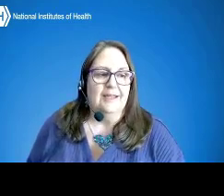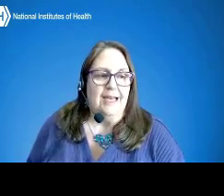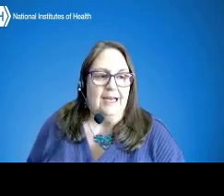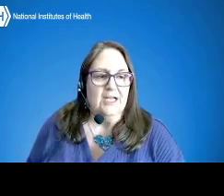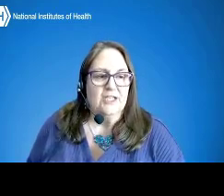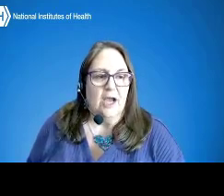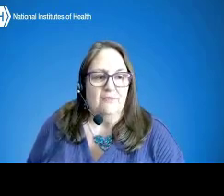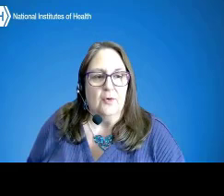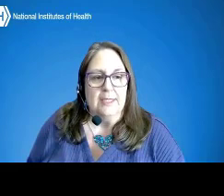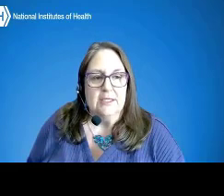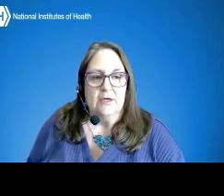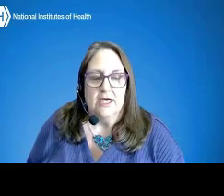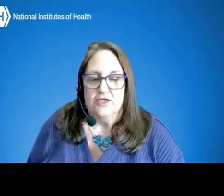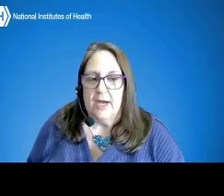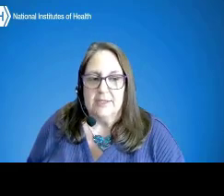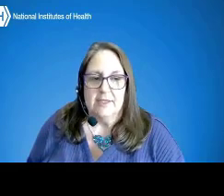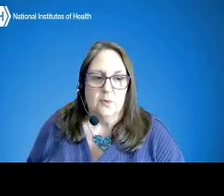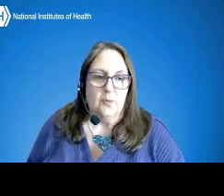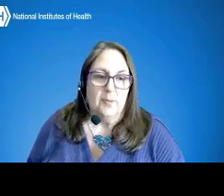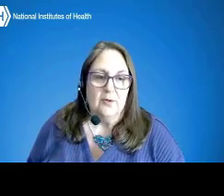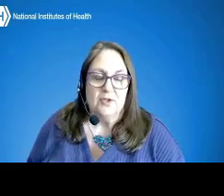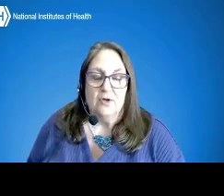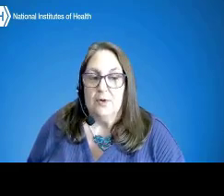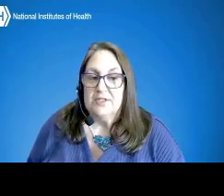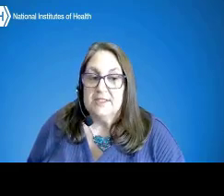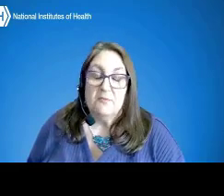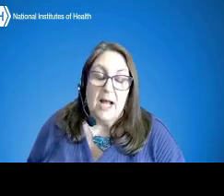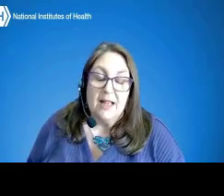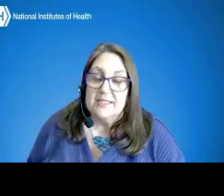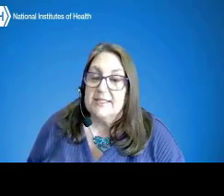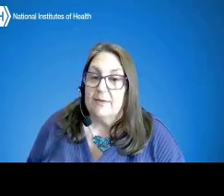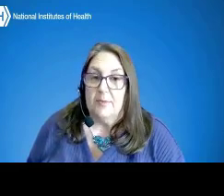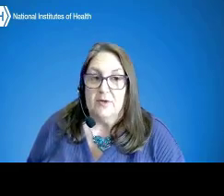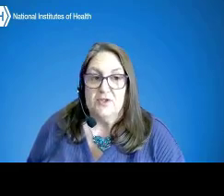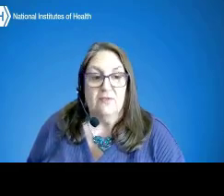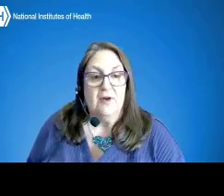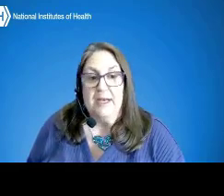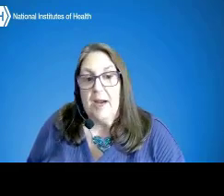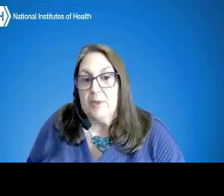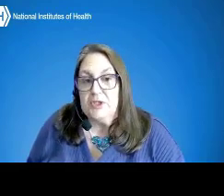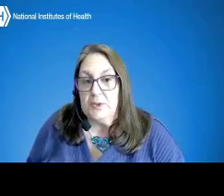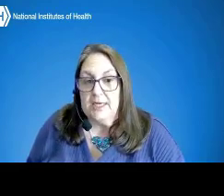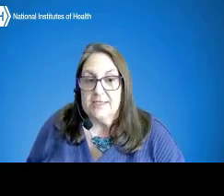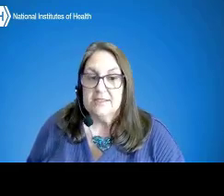in that NIH Guide for Grants and Contracts. That's where we post our notices of policy. We post our funding opportunities.